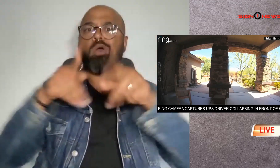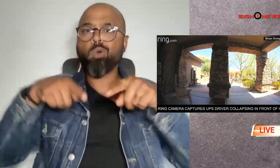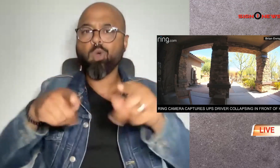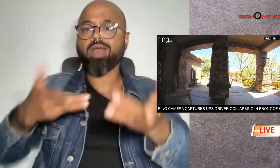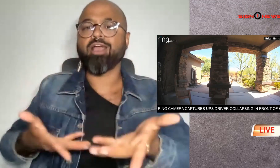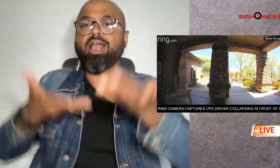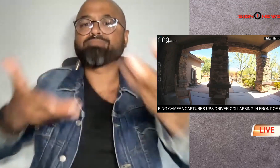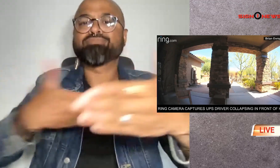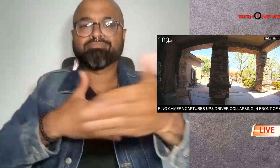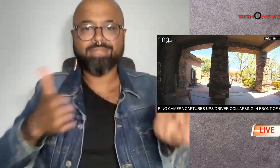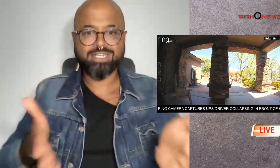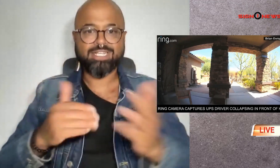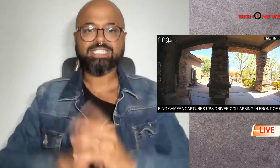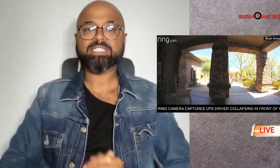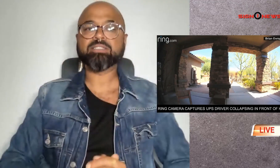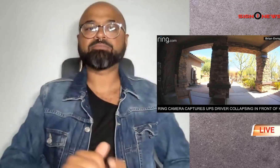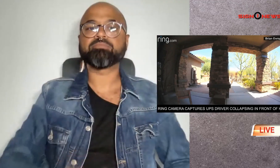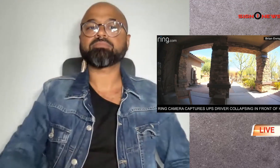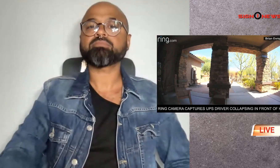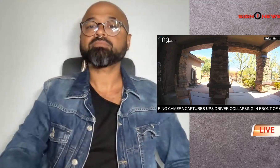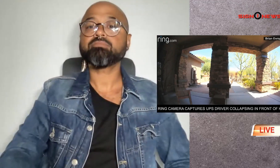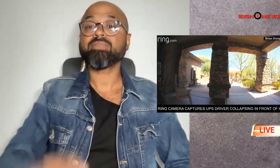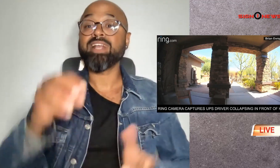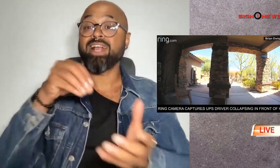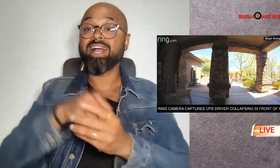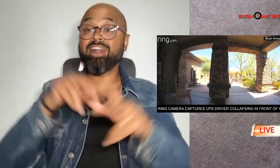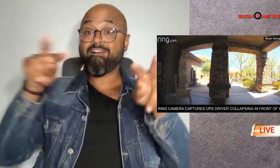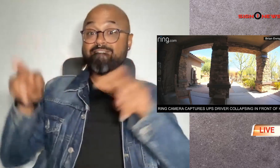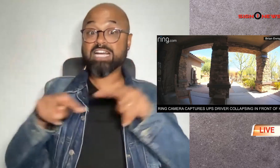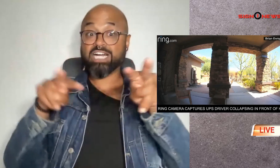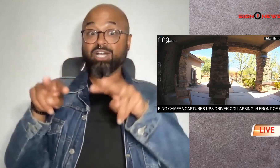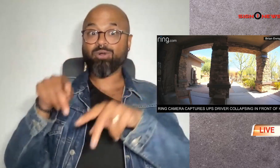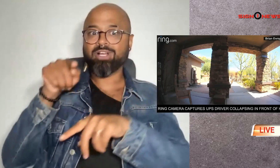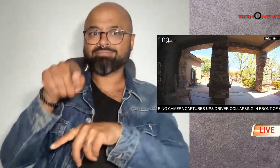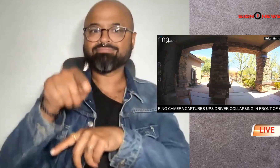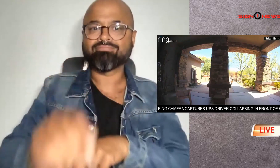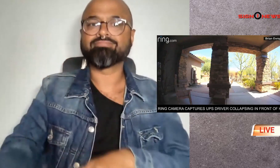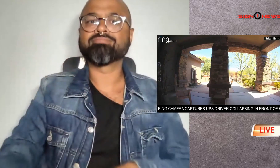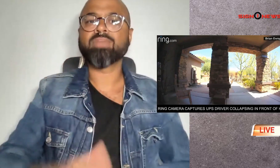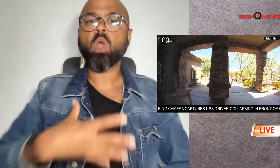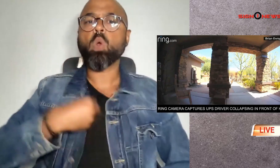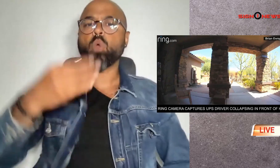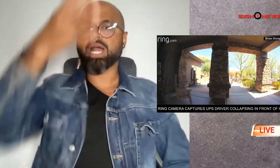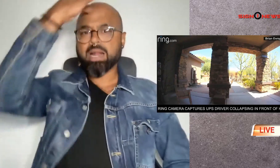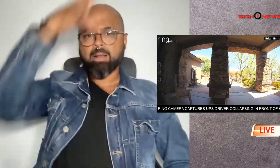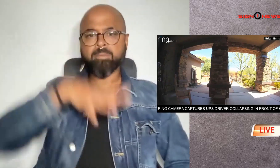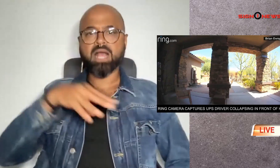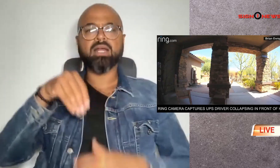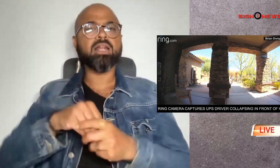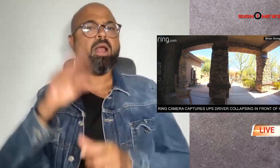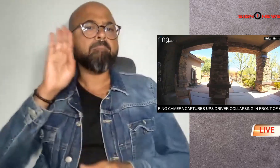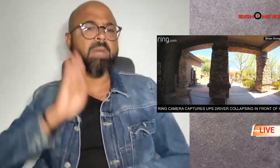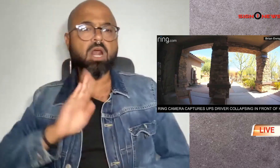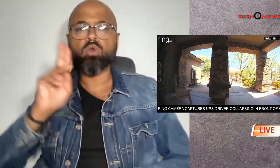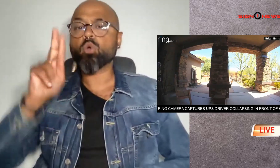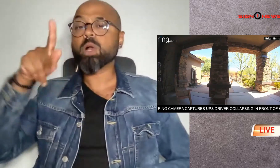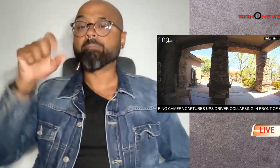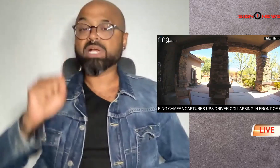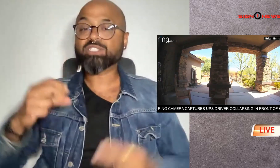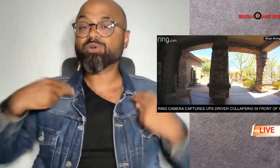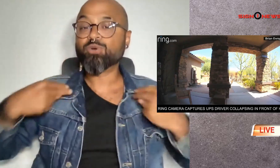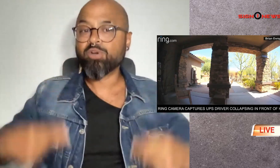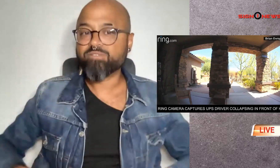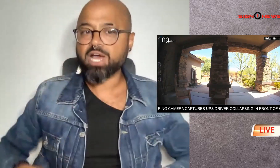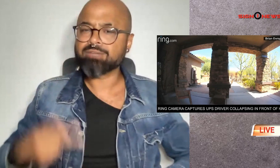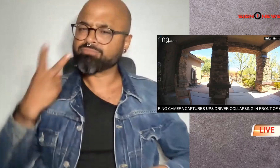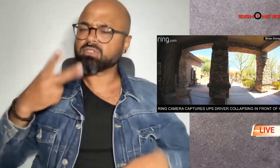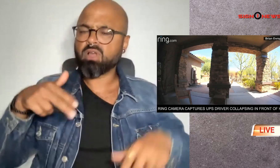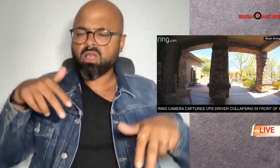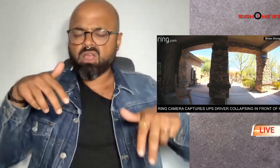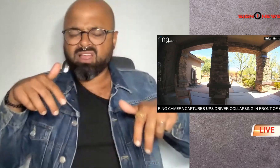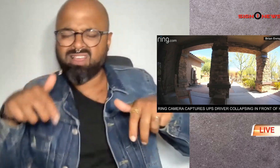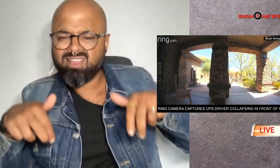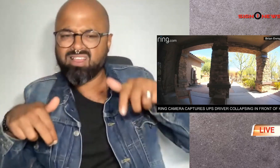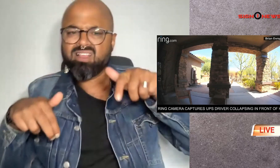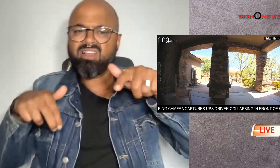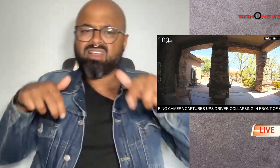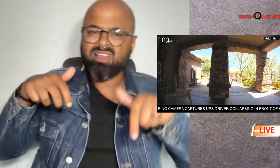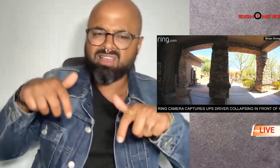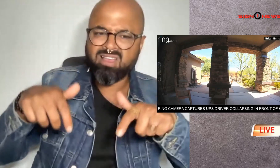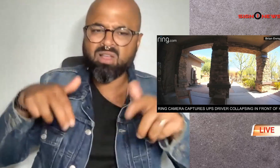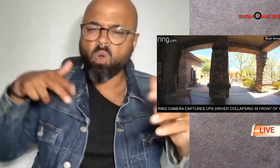at the front door while delivering a package in the video a white male in a brown UPS uniform